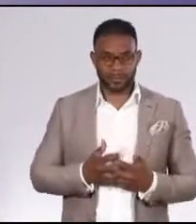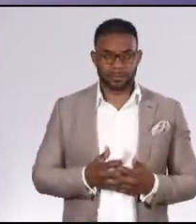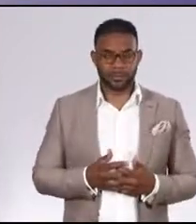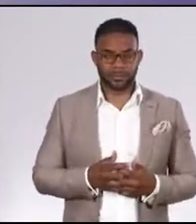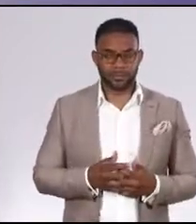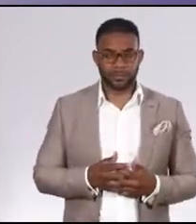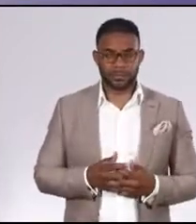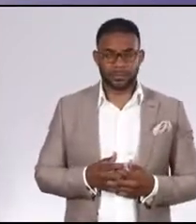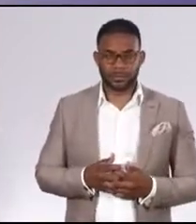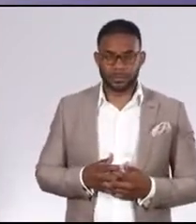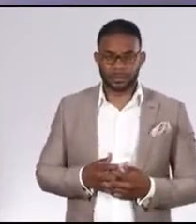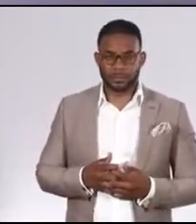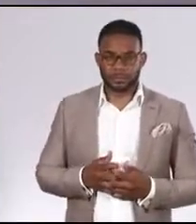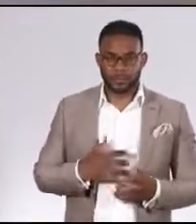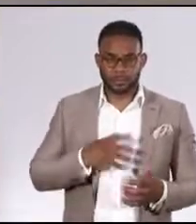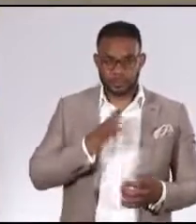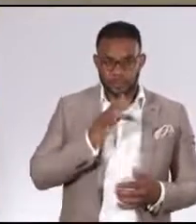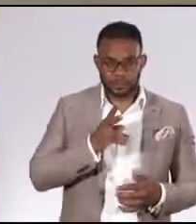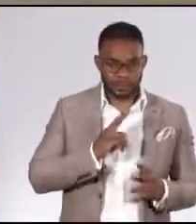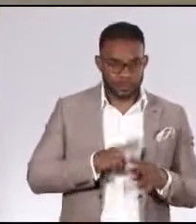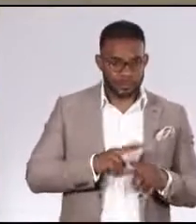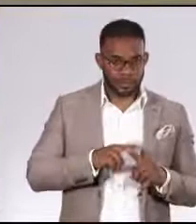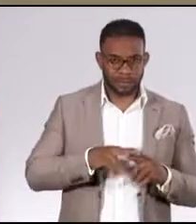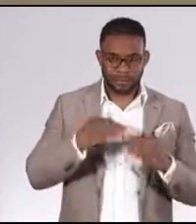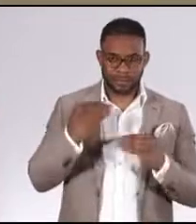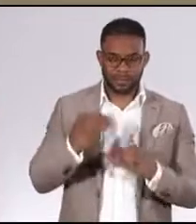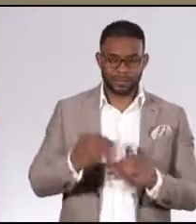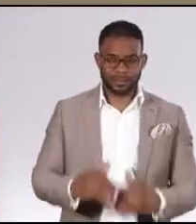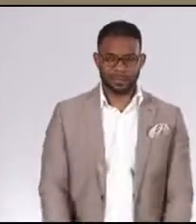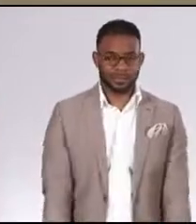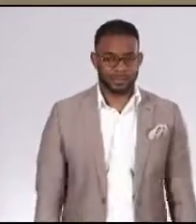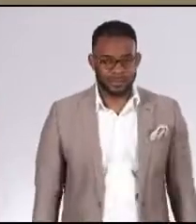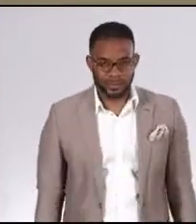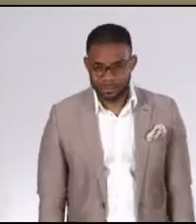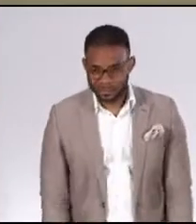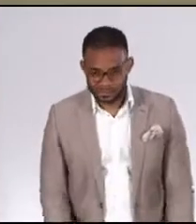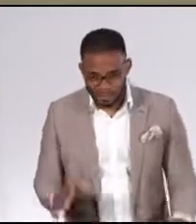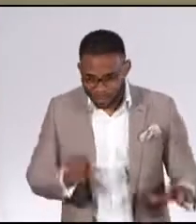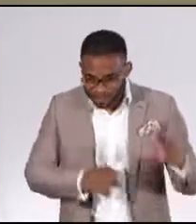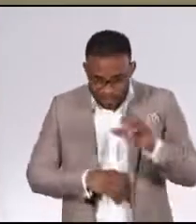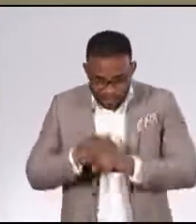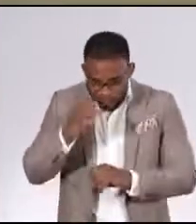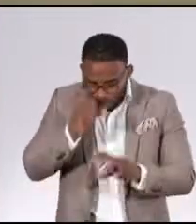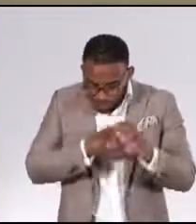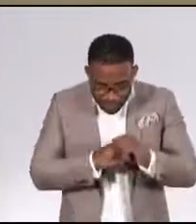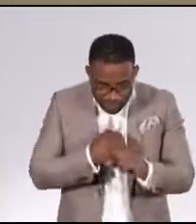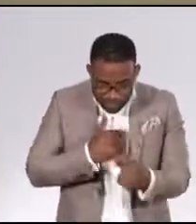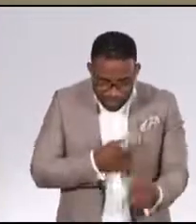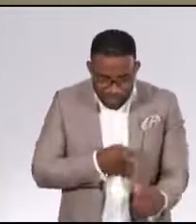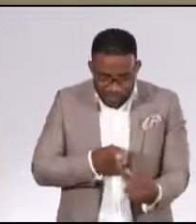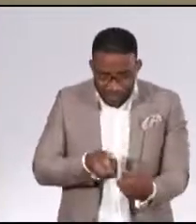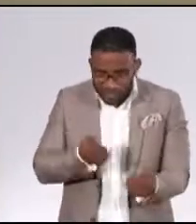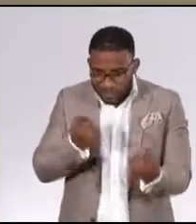I speak in vocabulary with limited and this word spoken to me and I struggled to understand and just keep up.